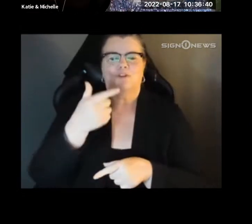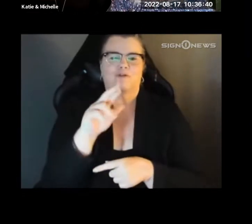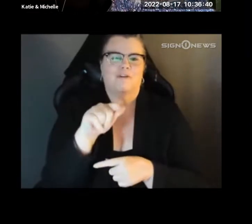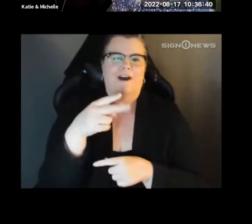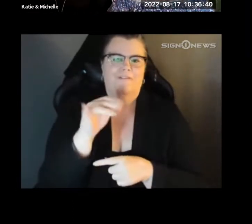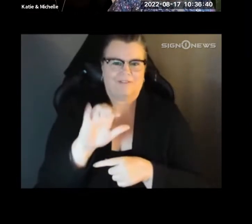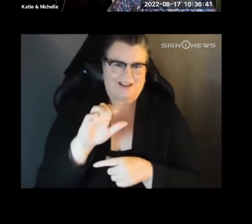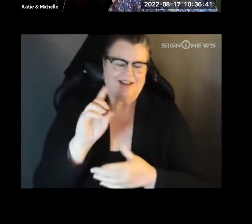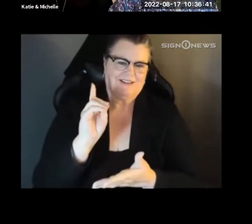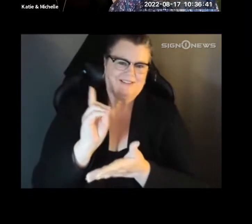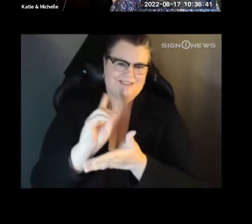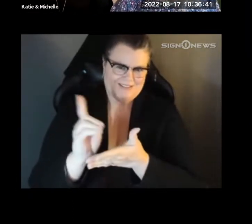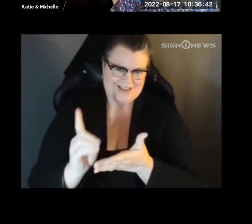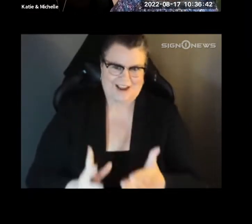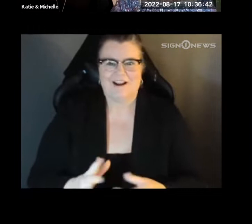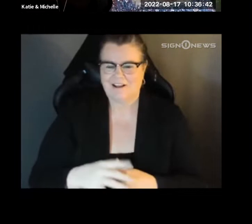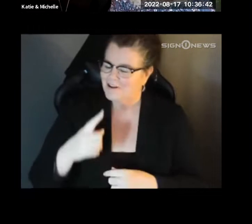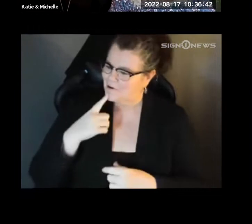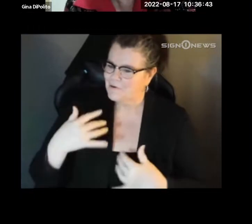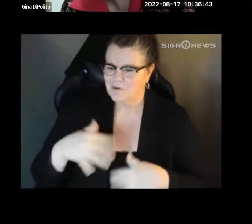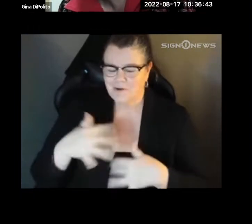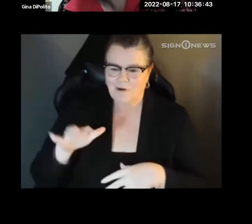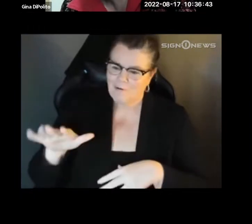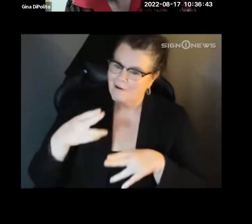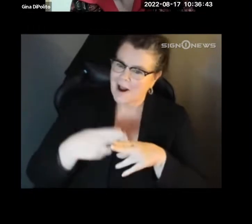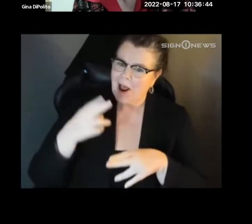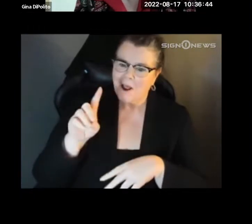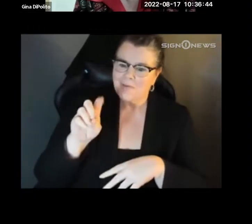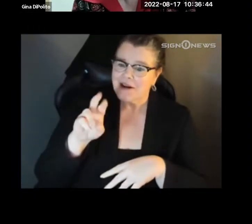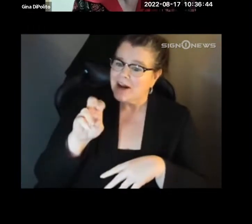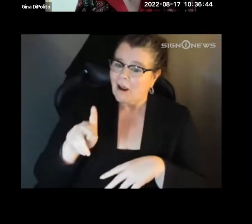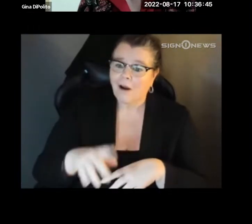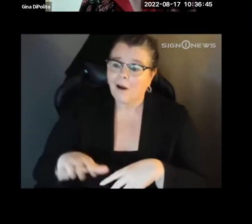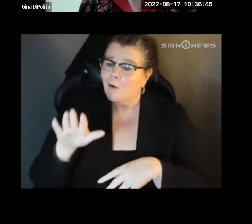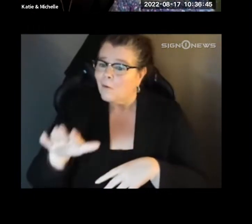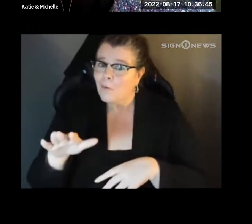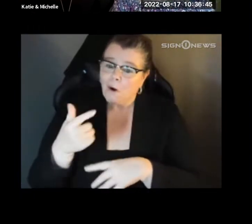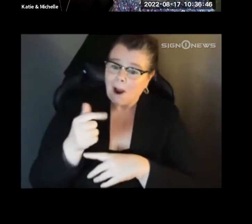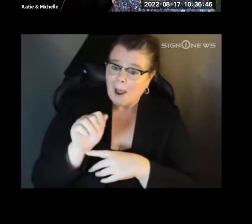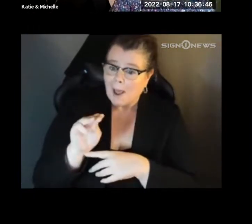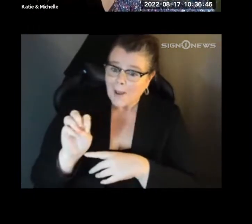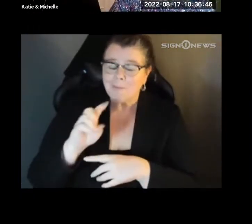name and Graphics to your game Mandy can you introduce yourself first please